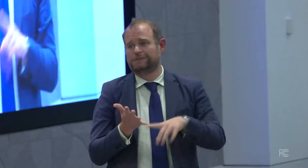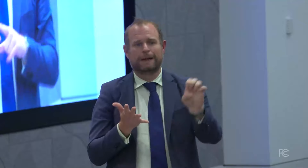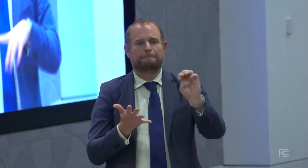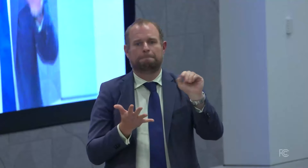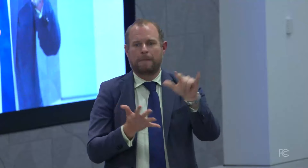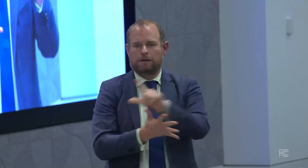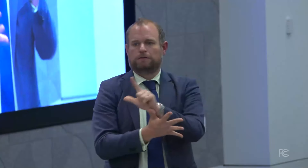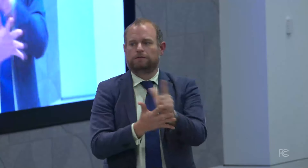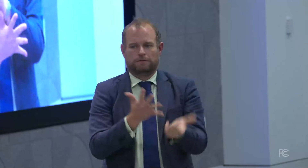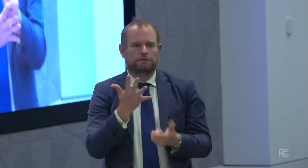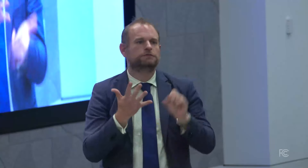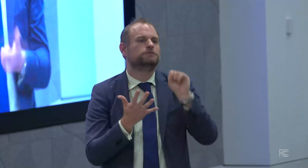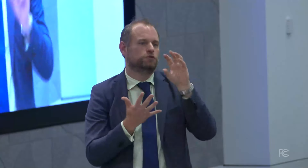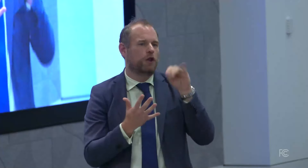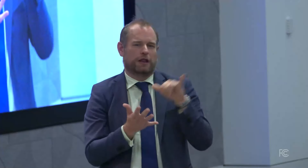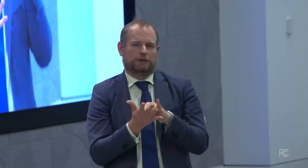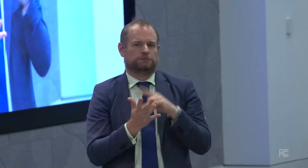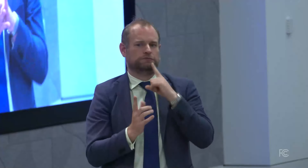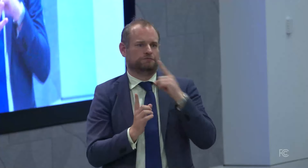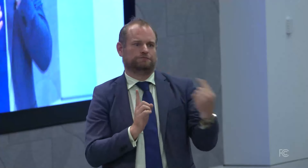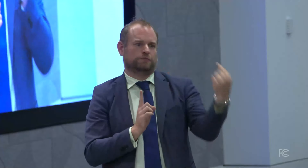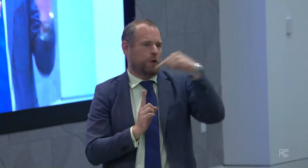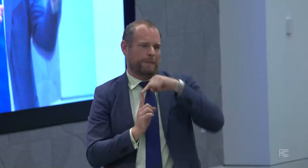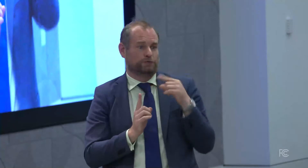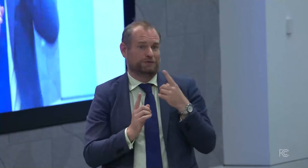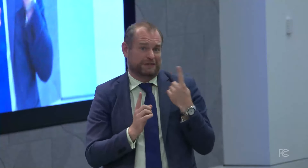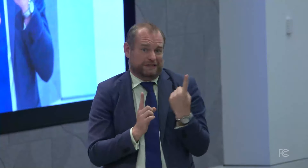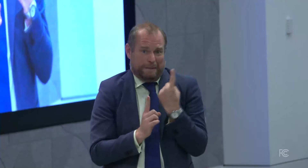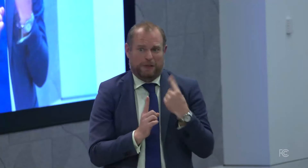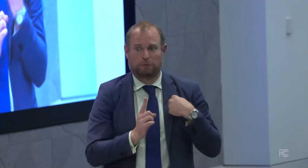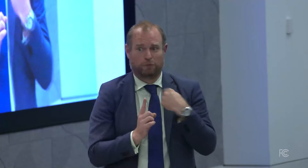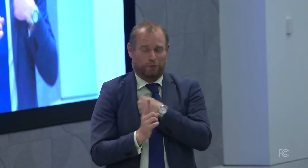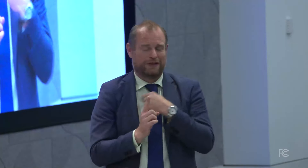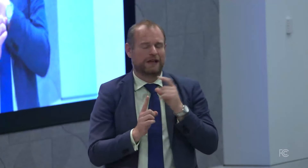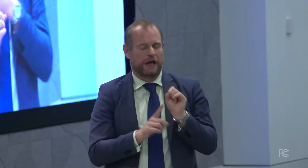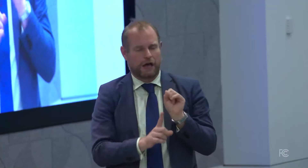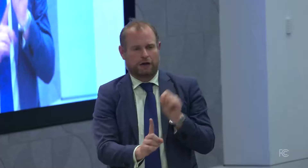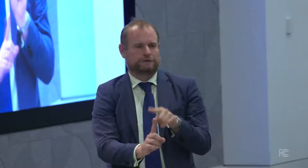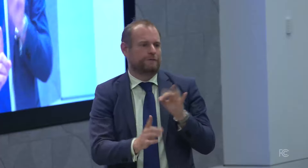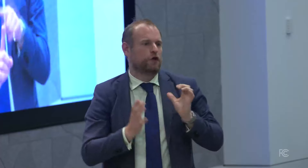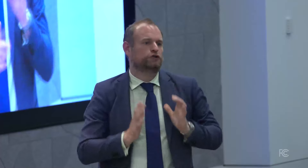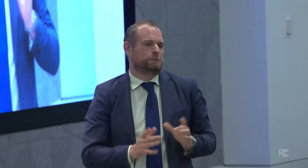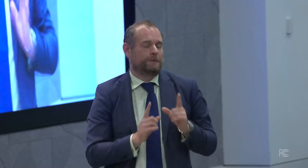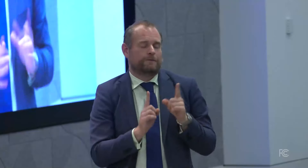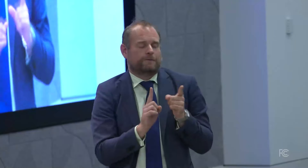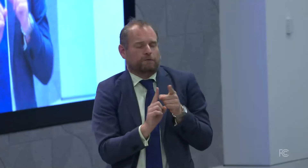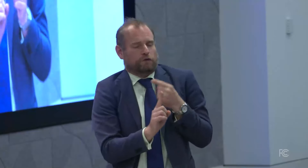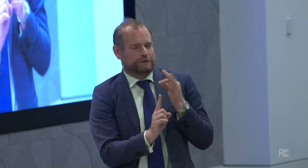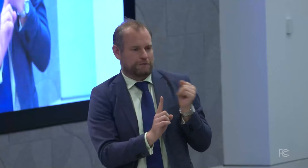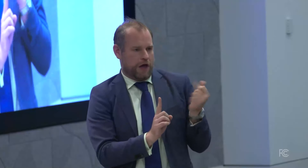WHETHER THAT'S THROUGH VIDEOPHONE, VOICE PHONE